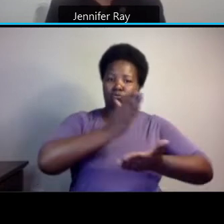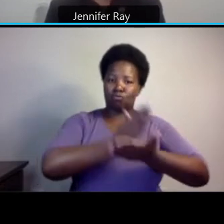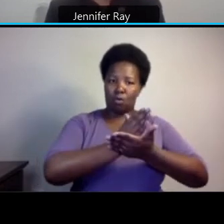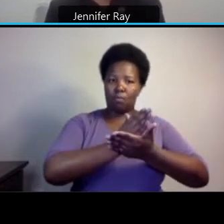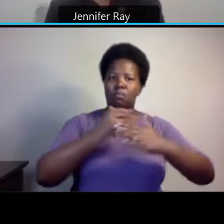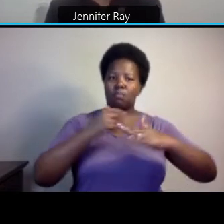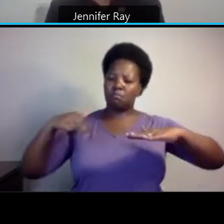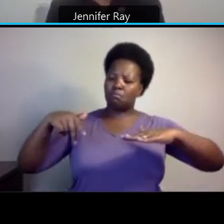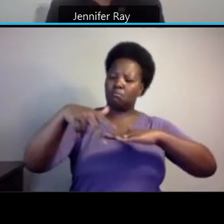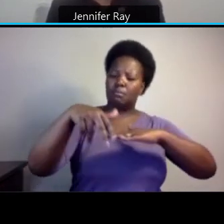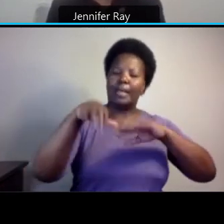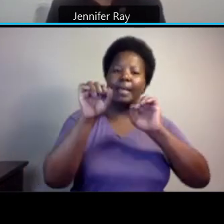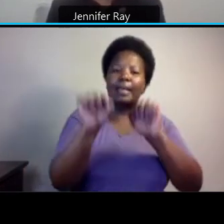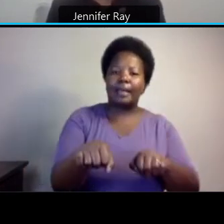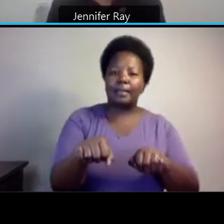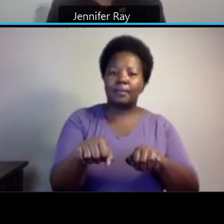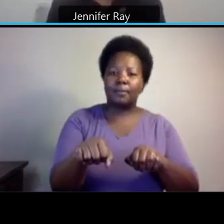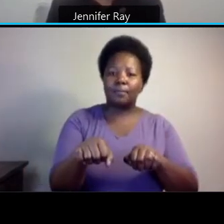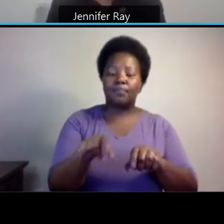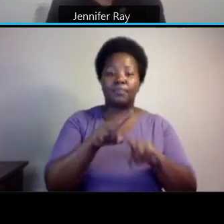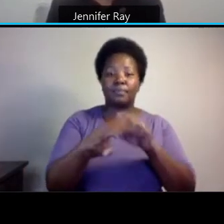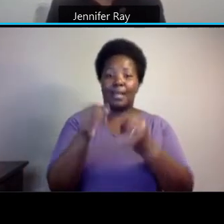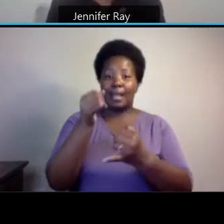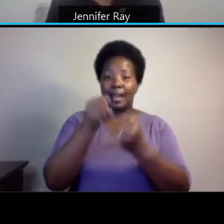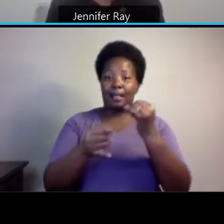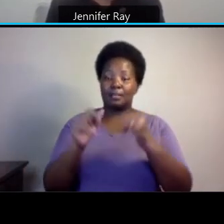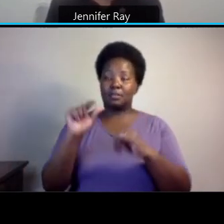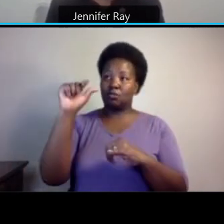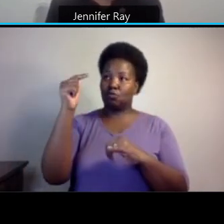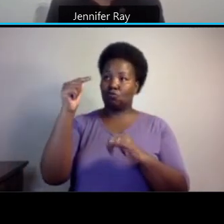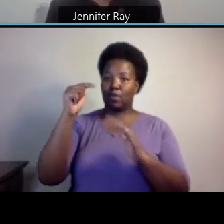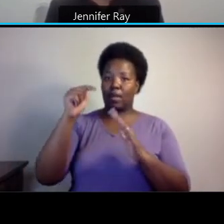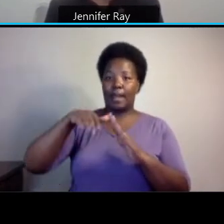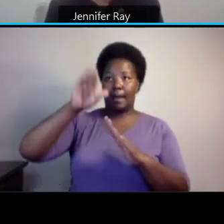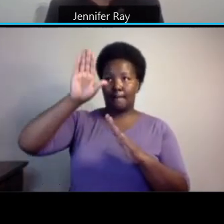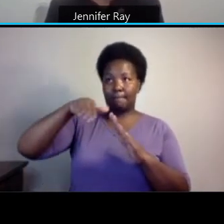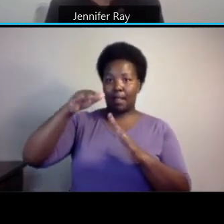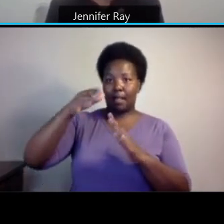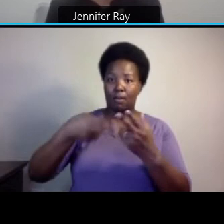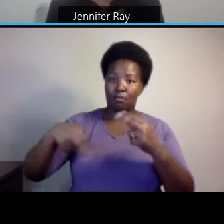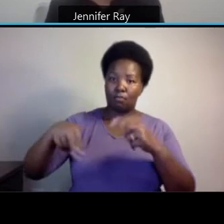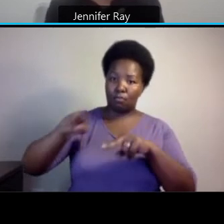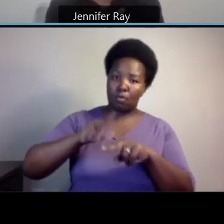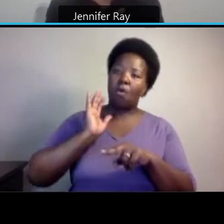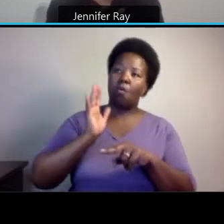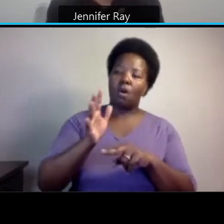finally green paint will be included through the intersection to highlight the path of bicyclists